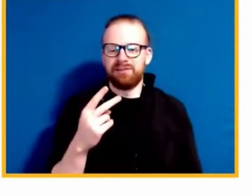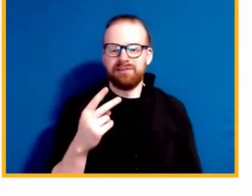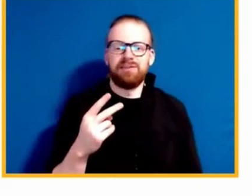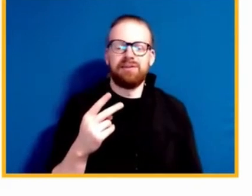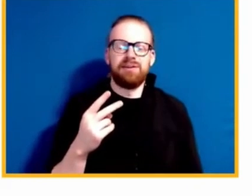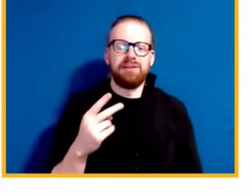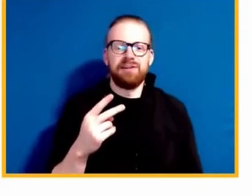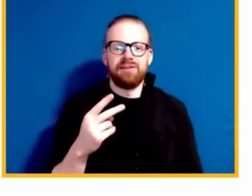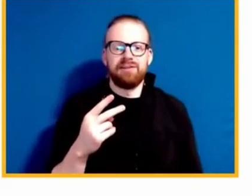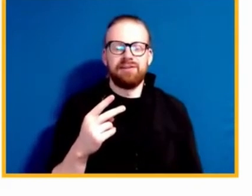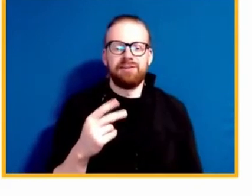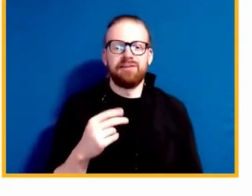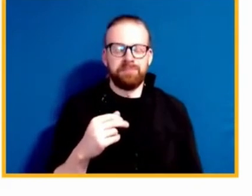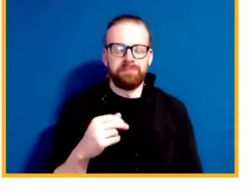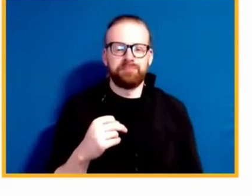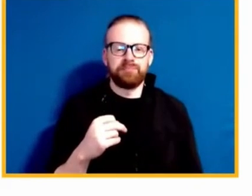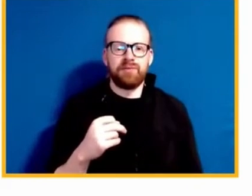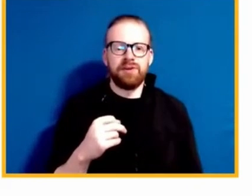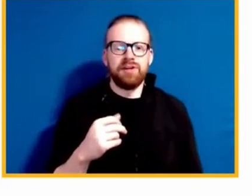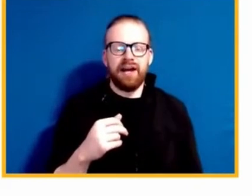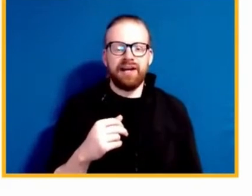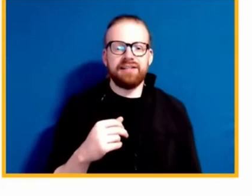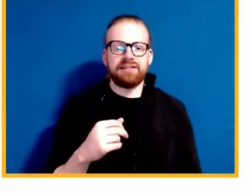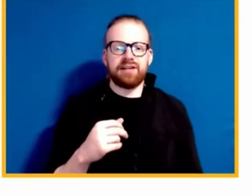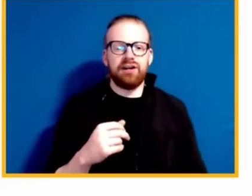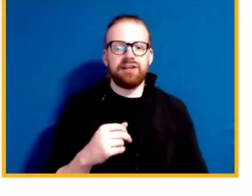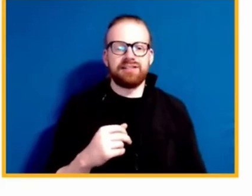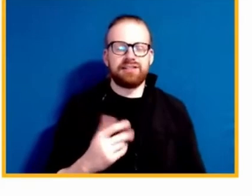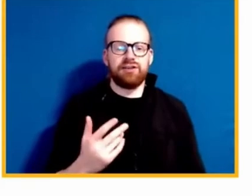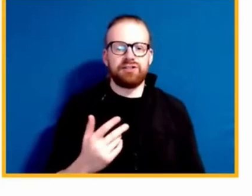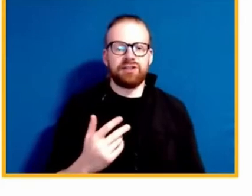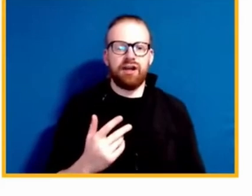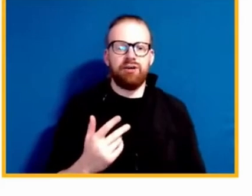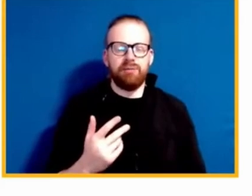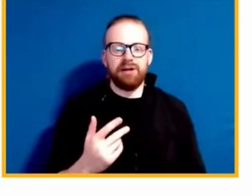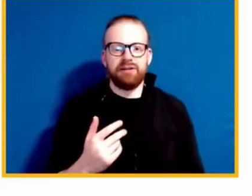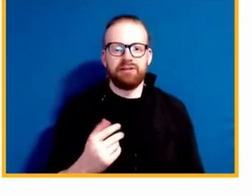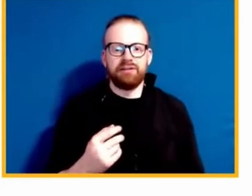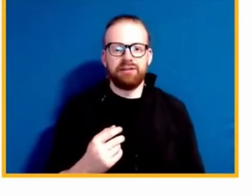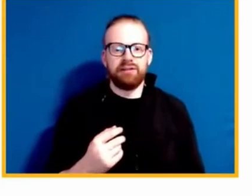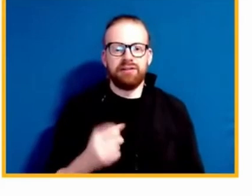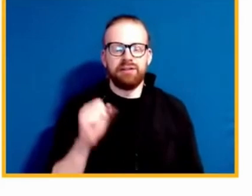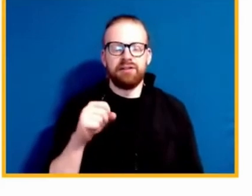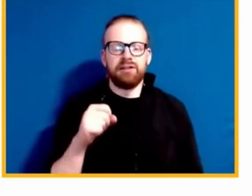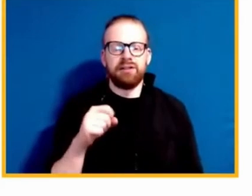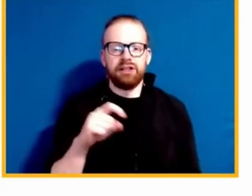So let's give it up for our next performer coming up on stage. It's Velvet Jinx!